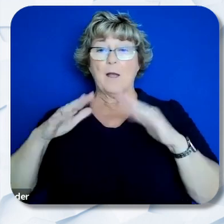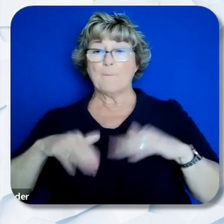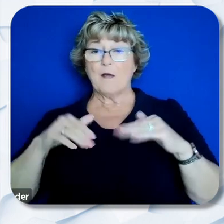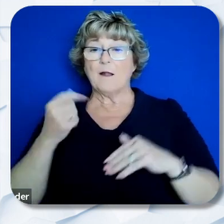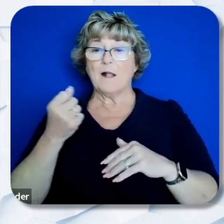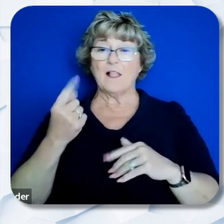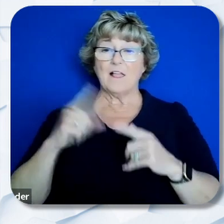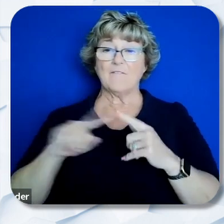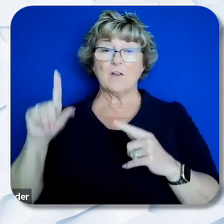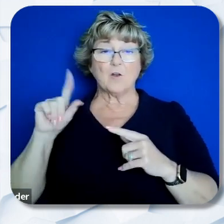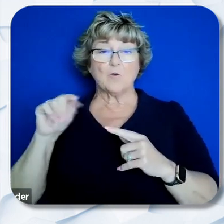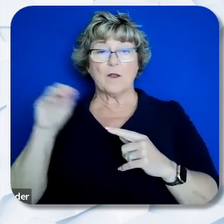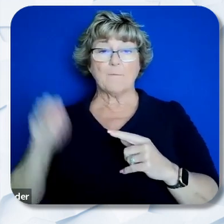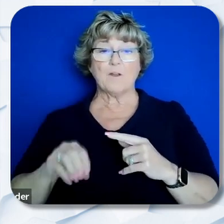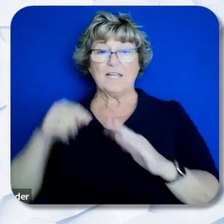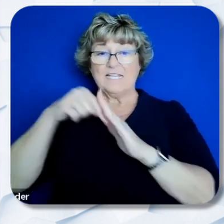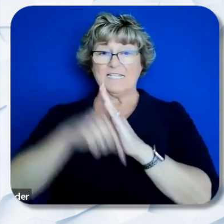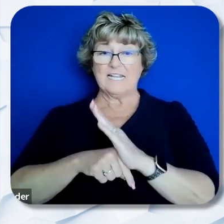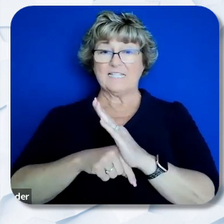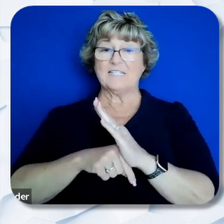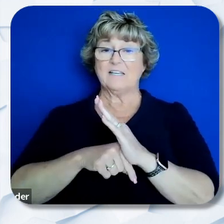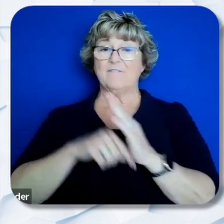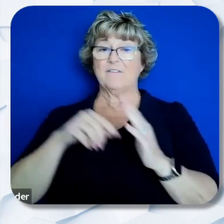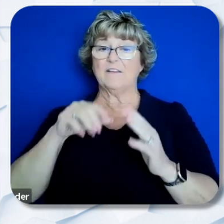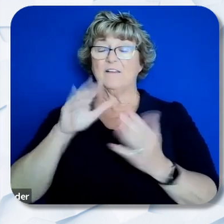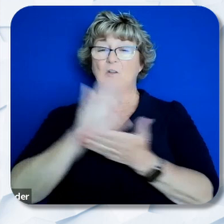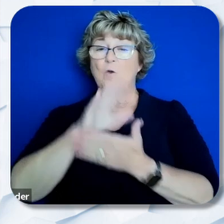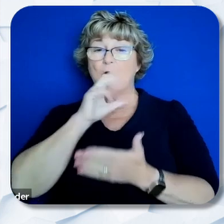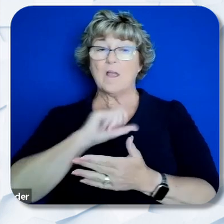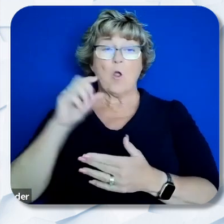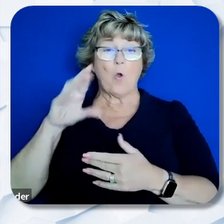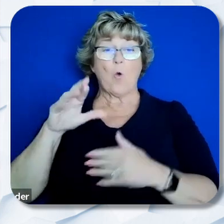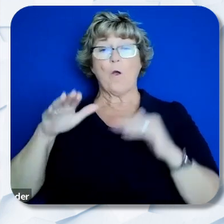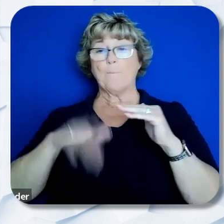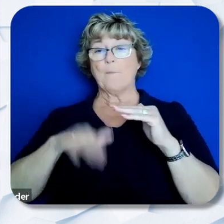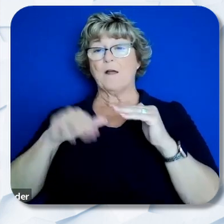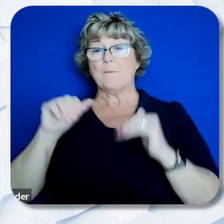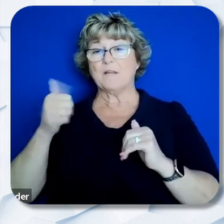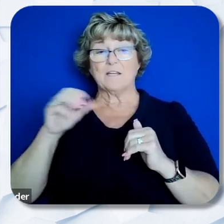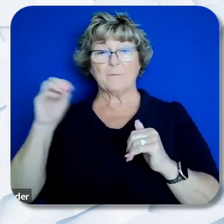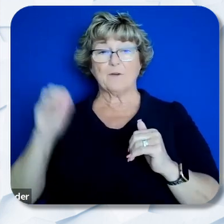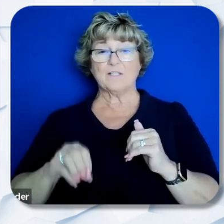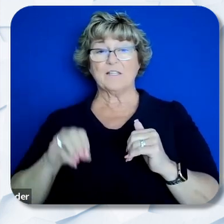or preschool intensive, or the bottom 10 of any FAPE in the LRE indicators on the school